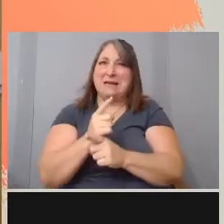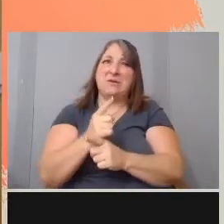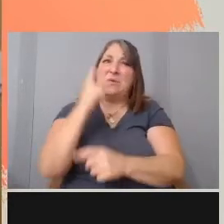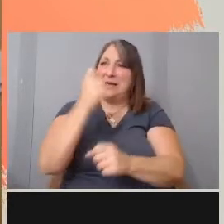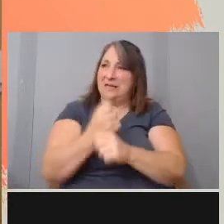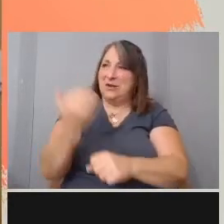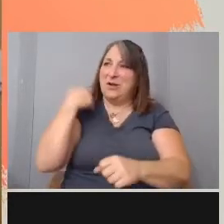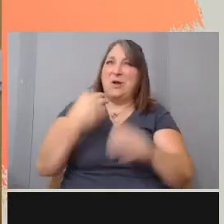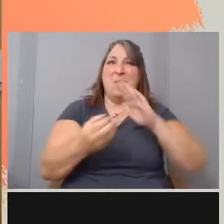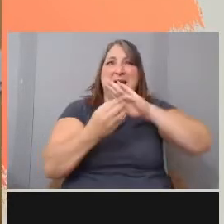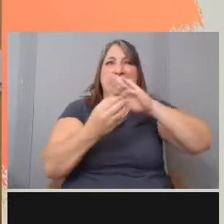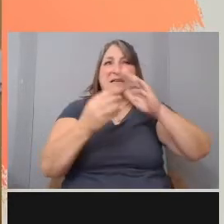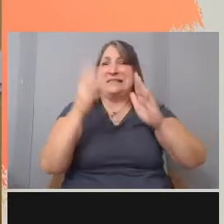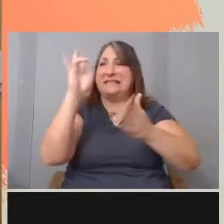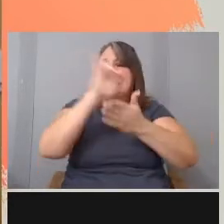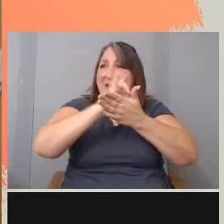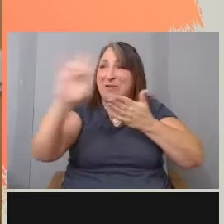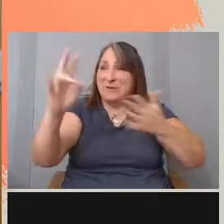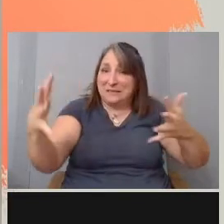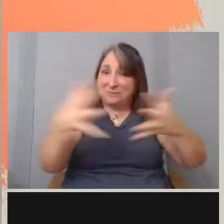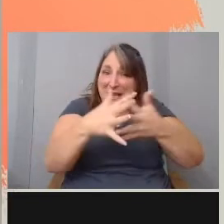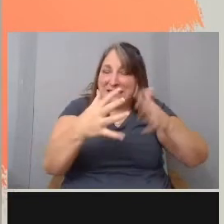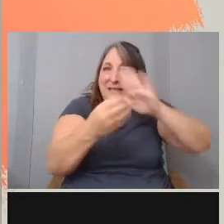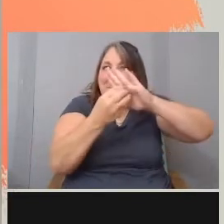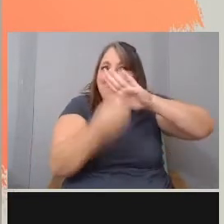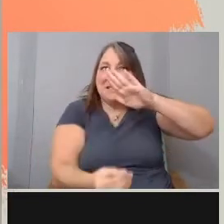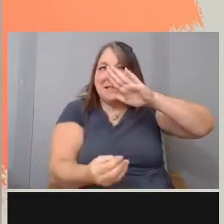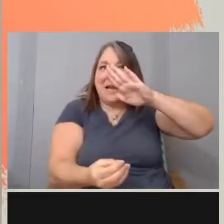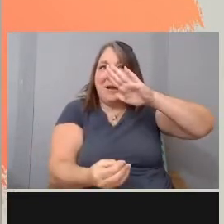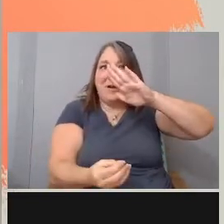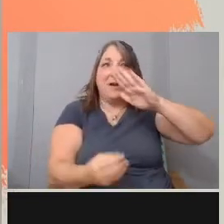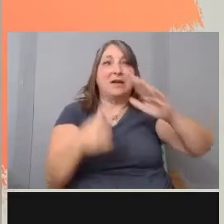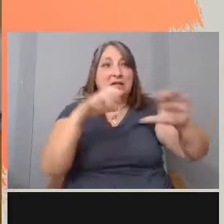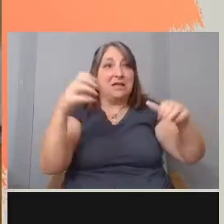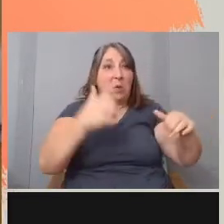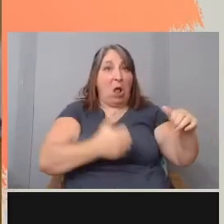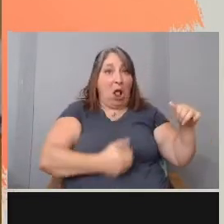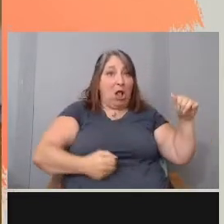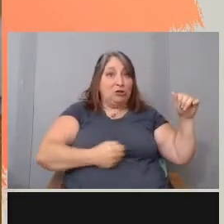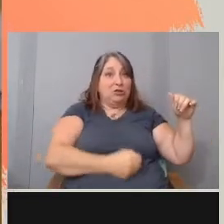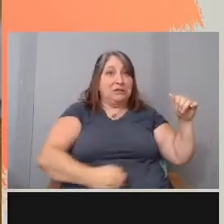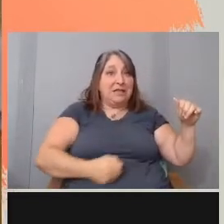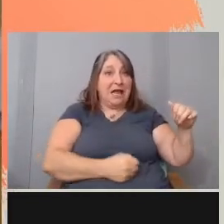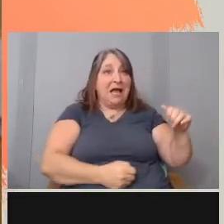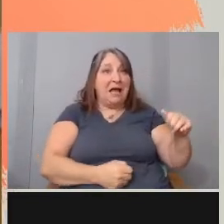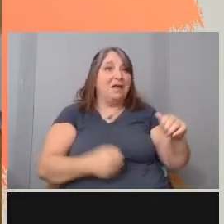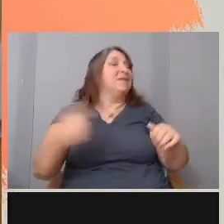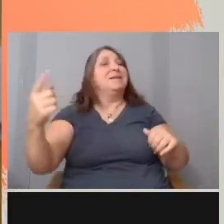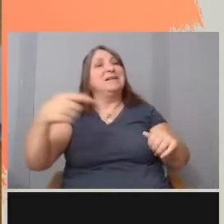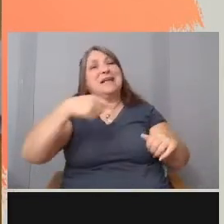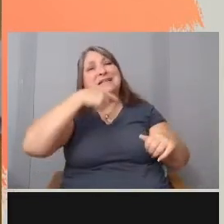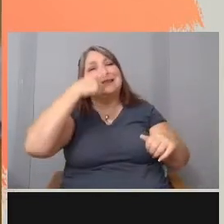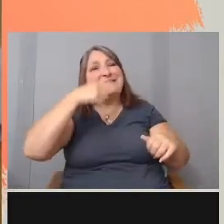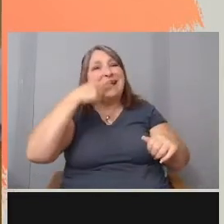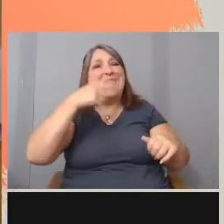We miscarried at seven weeks. Okay. So was there an ultrasound done? They diagnosed the miscarriage with an ultrasound.